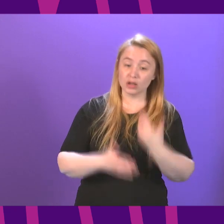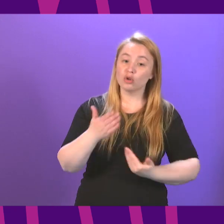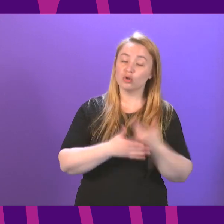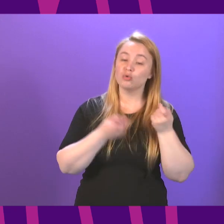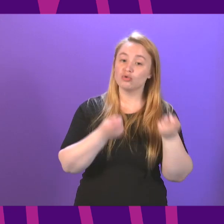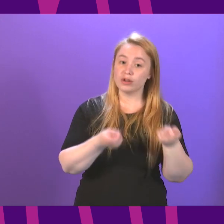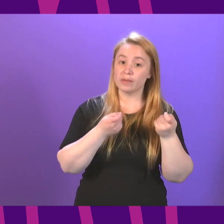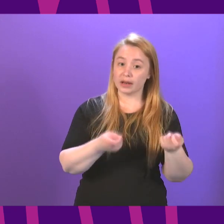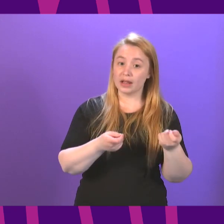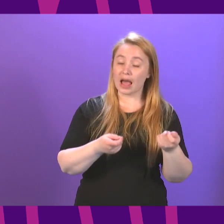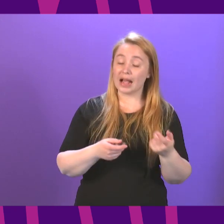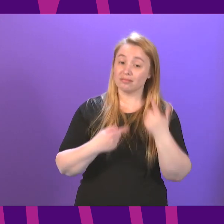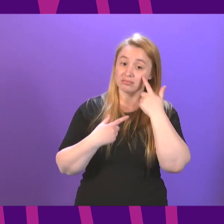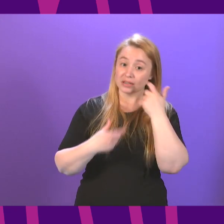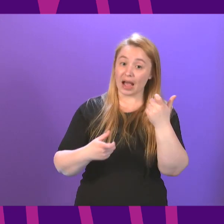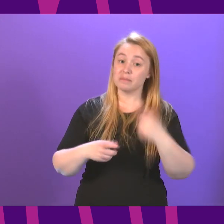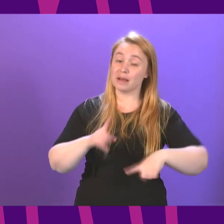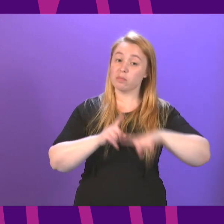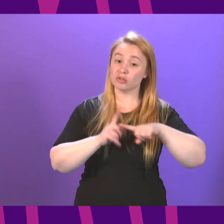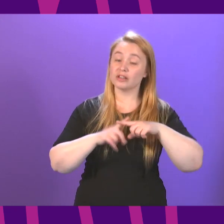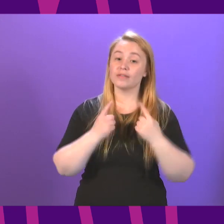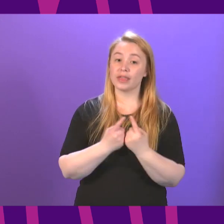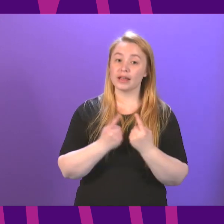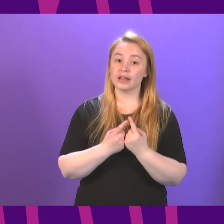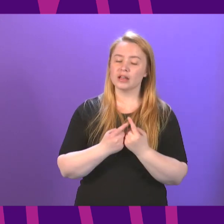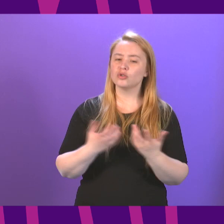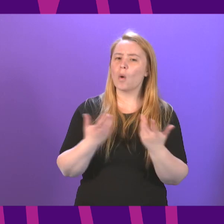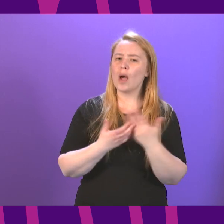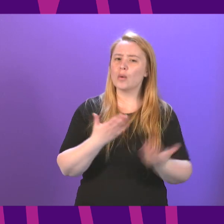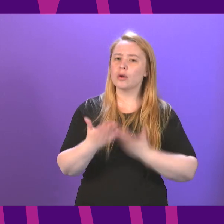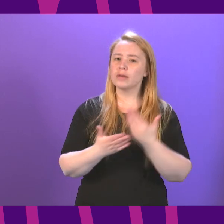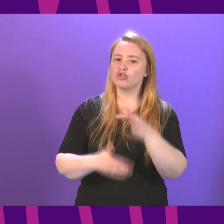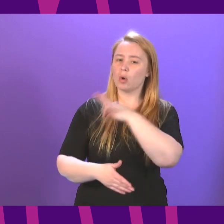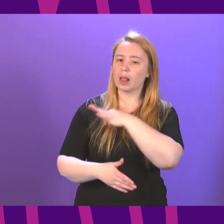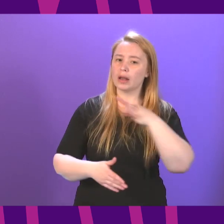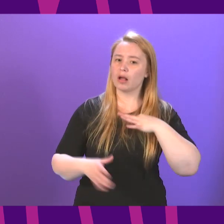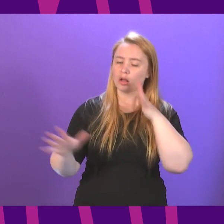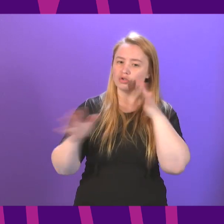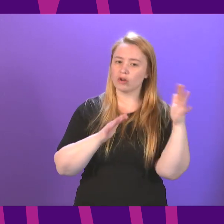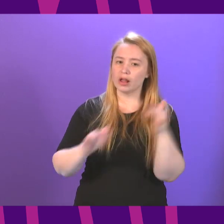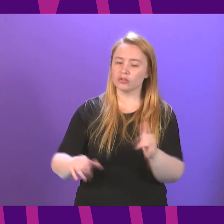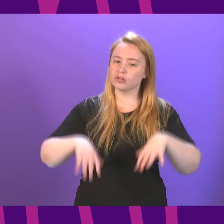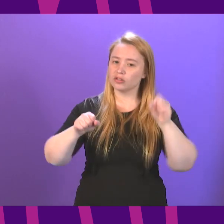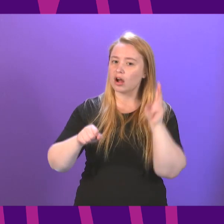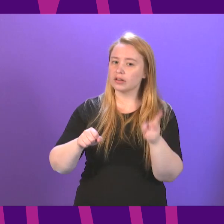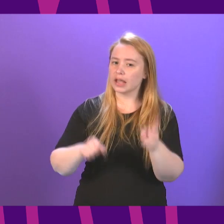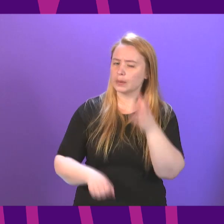people. What is the Scottish Government doing to ensure that clinical trials are fully restarted? The First Minister (Nicola Sturgeon):